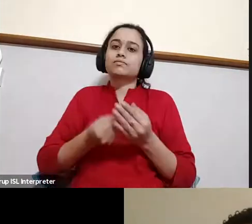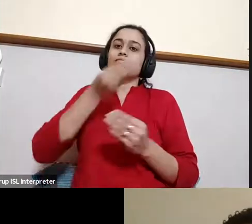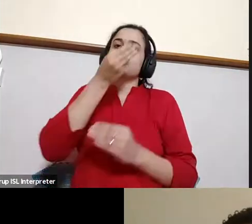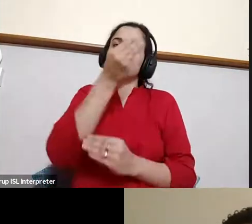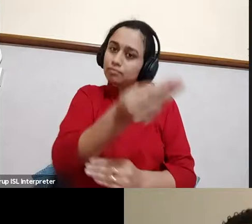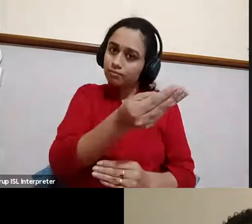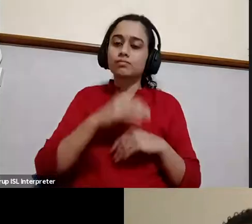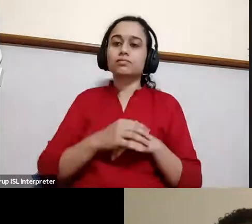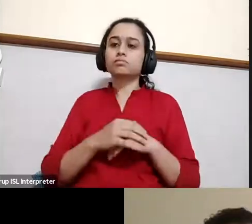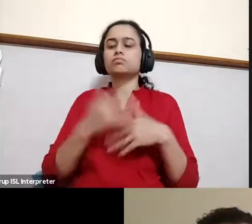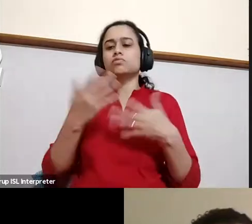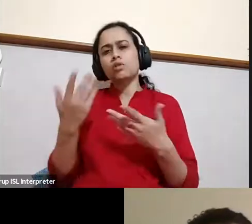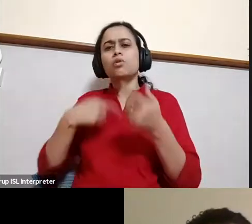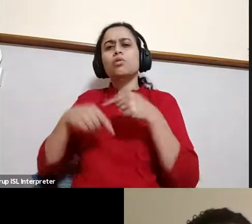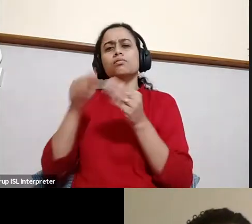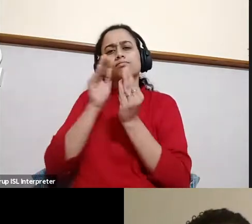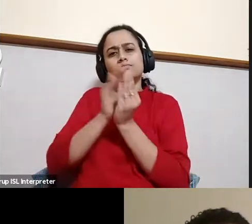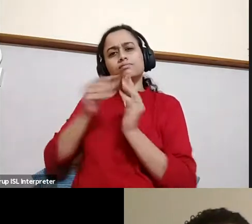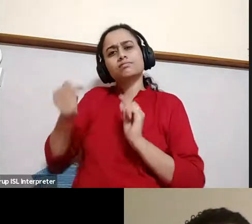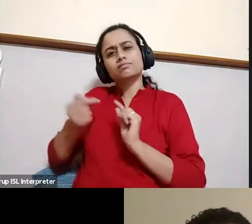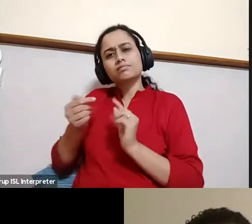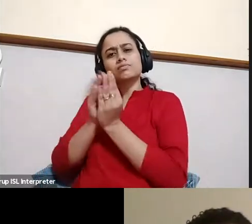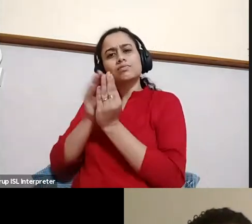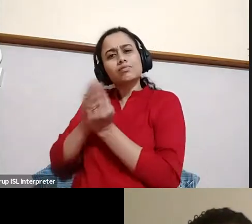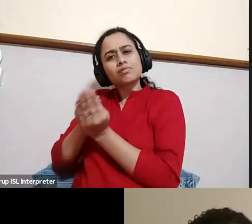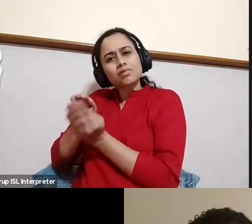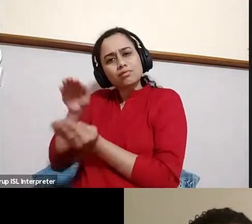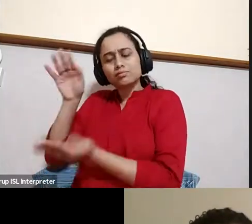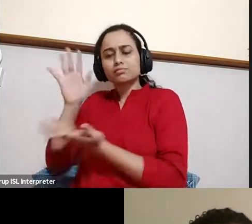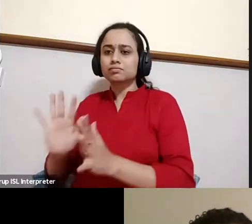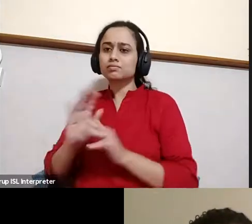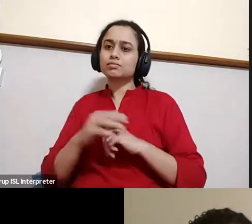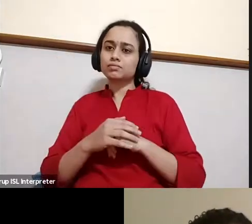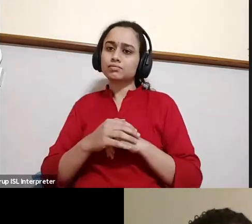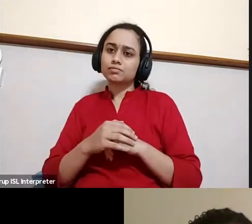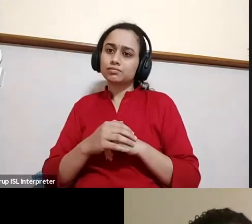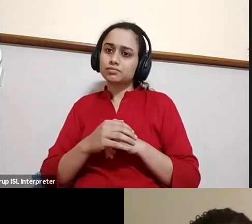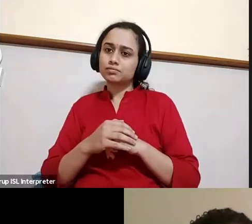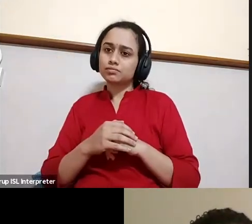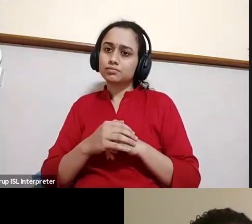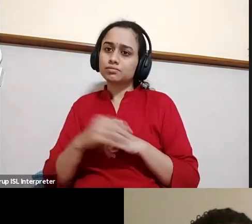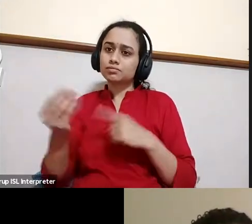all that really remained was this archive of negatives so in the first stages really